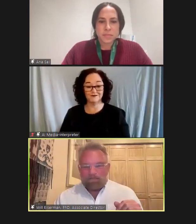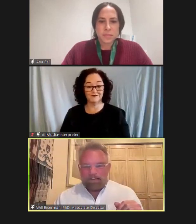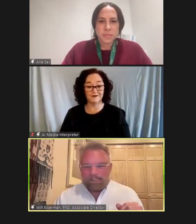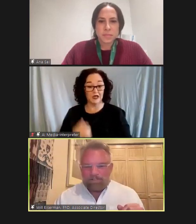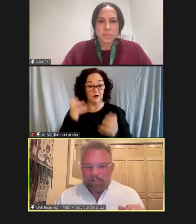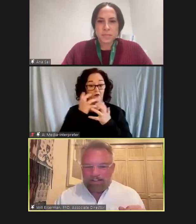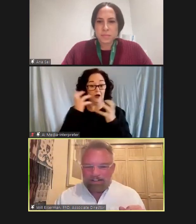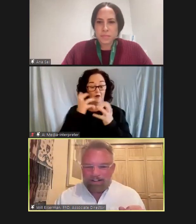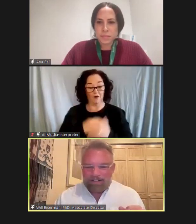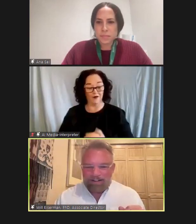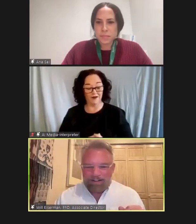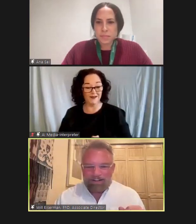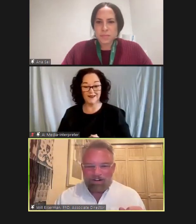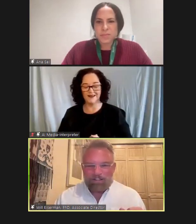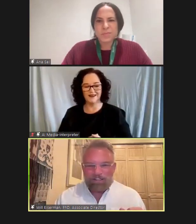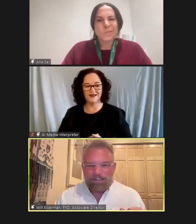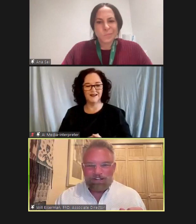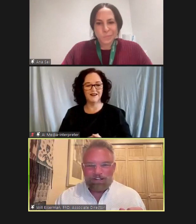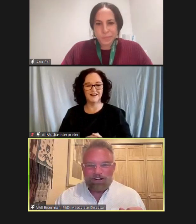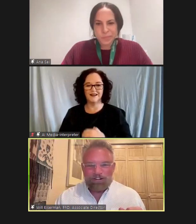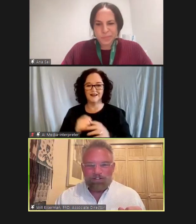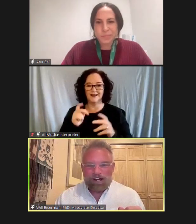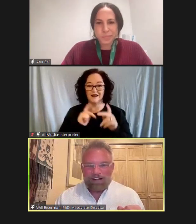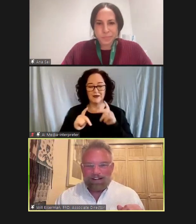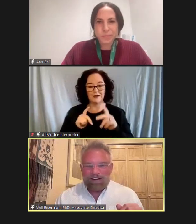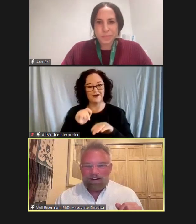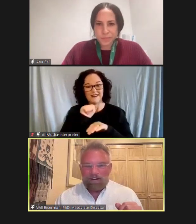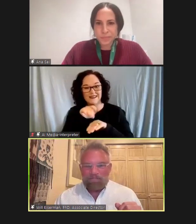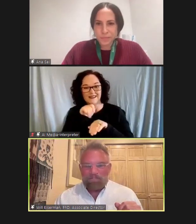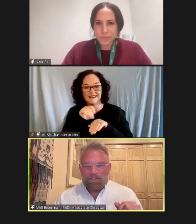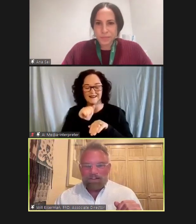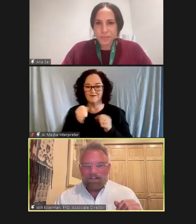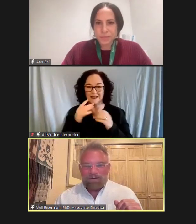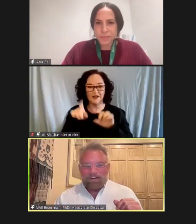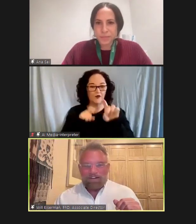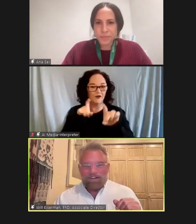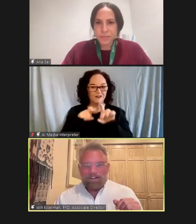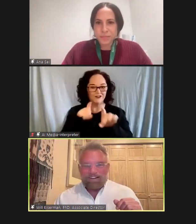submitting let uh questions all along